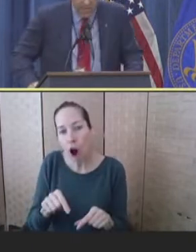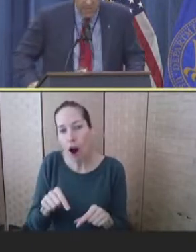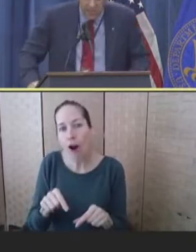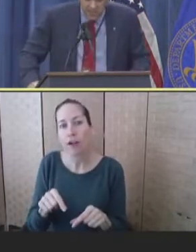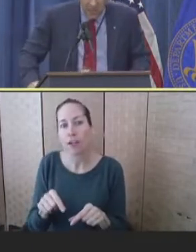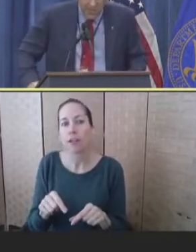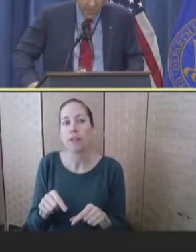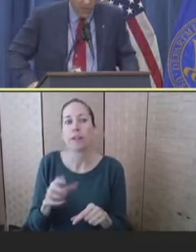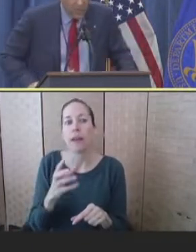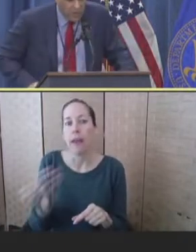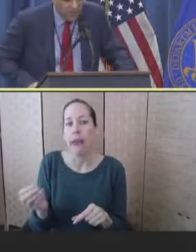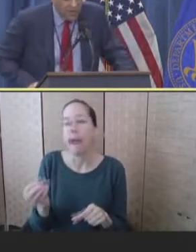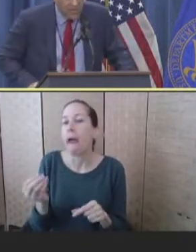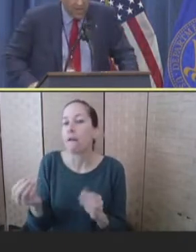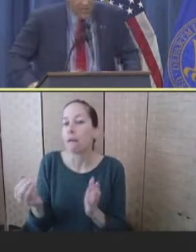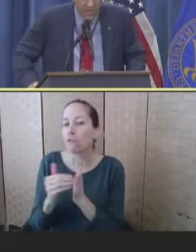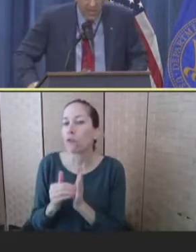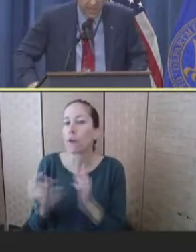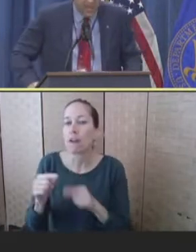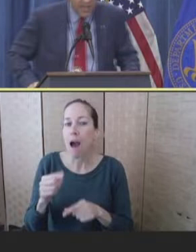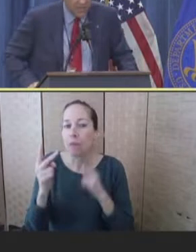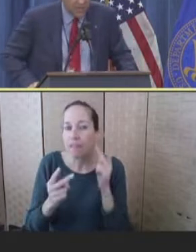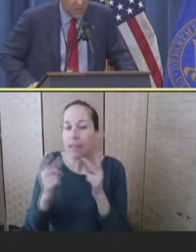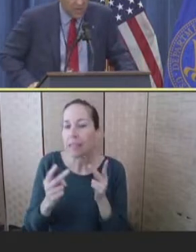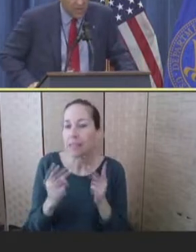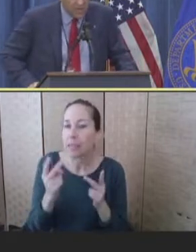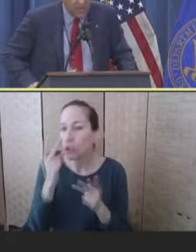And it's something that I started doing in my challenge studies in the last few years